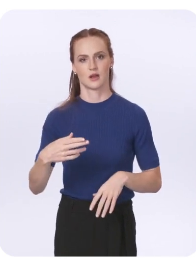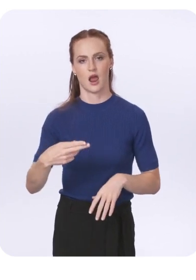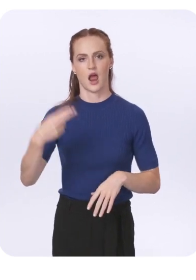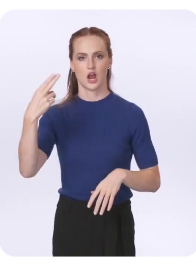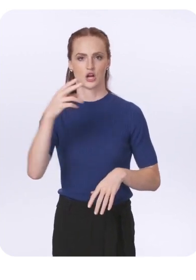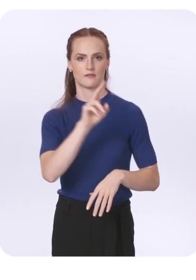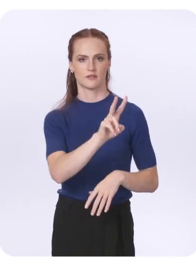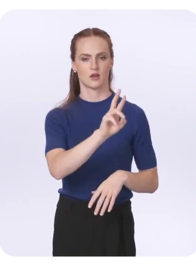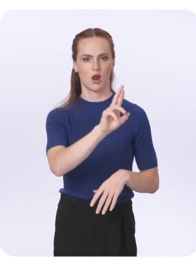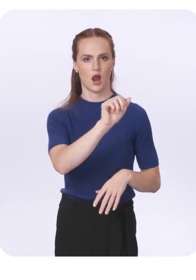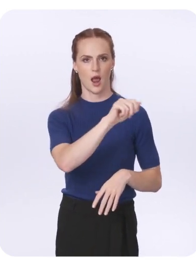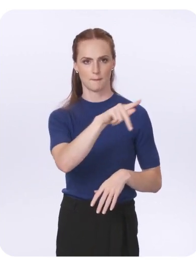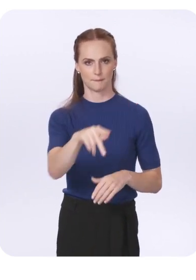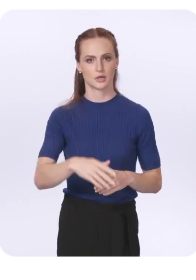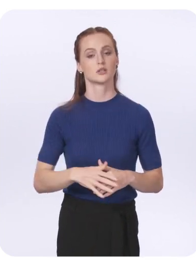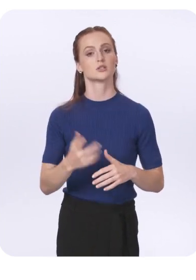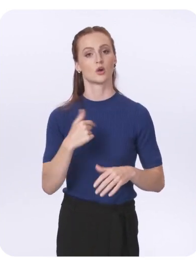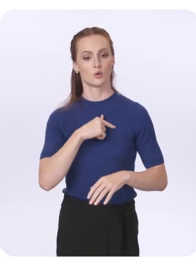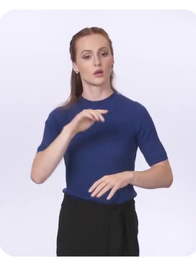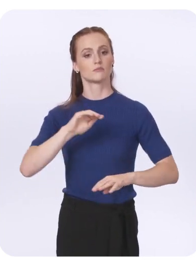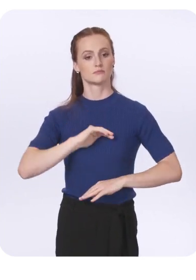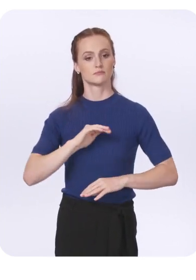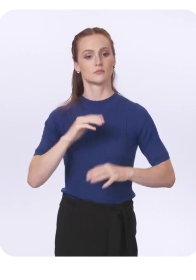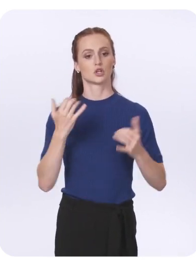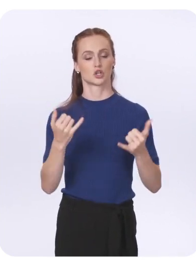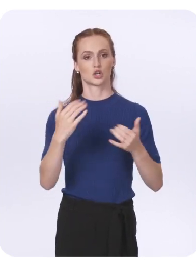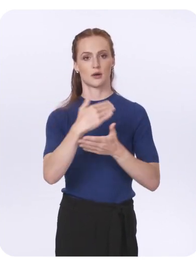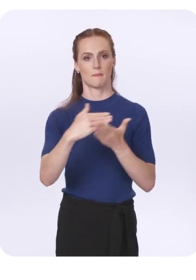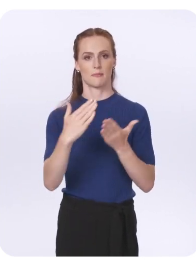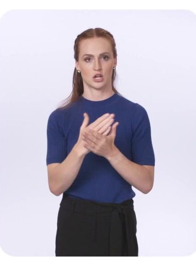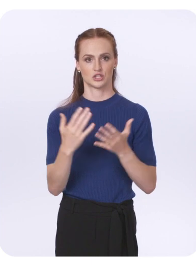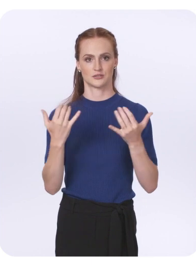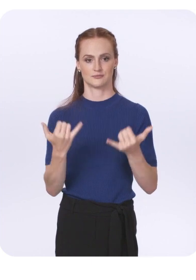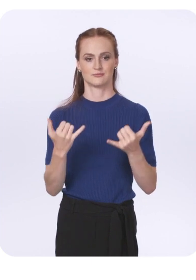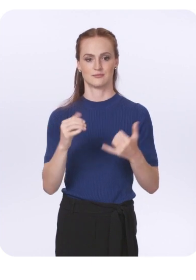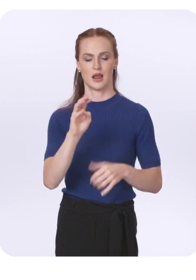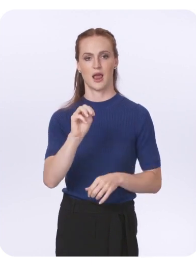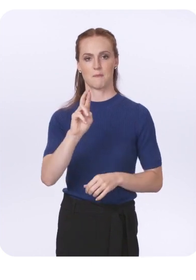So we’re pleased with the current budget and its effect on your future MR titles.